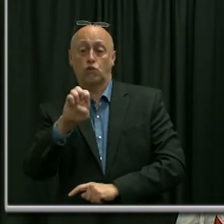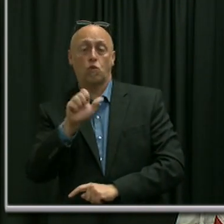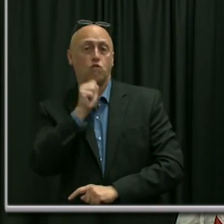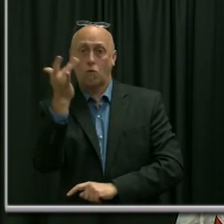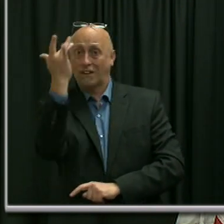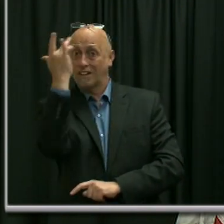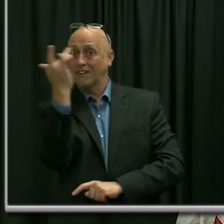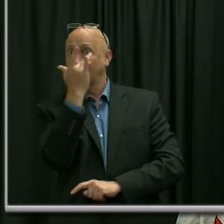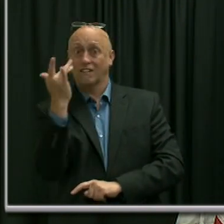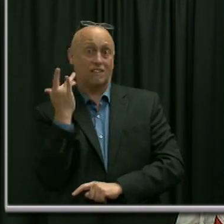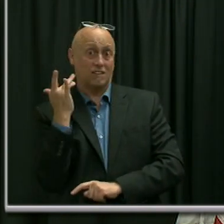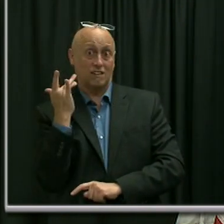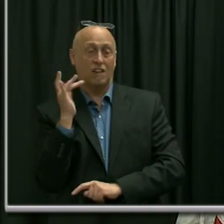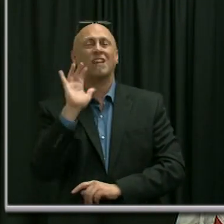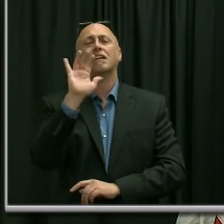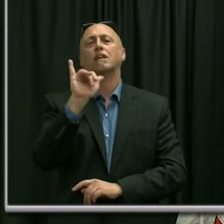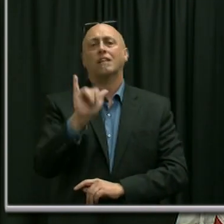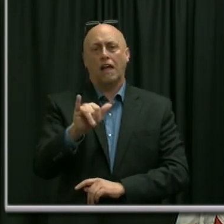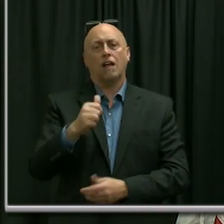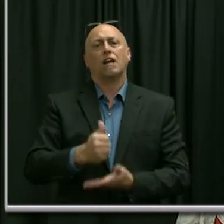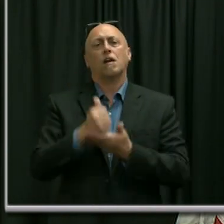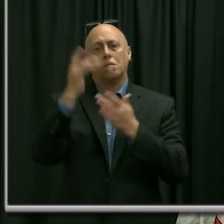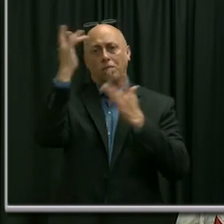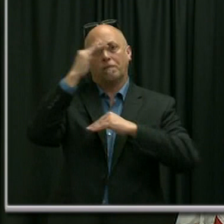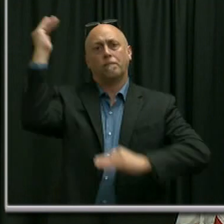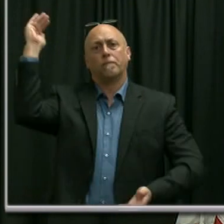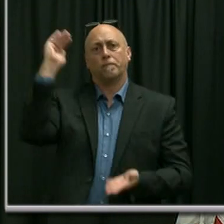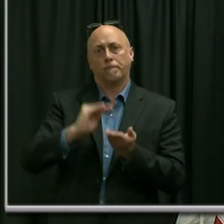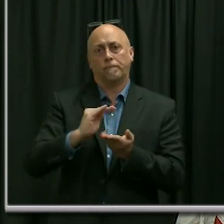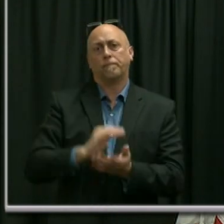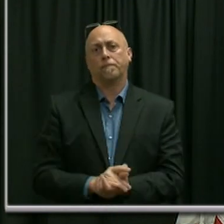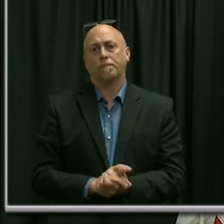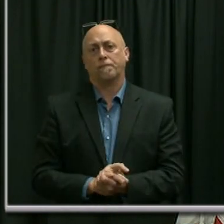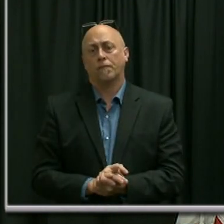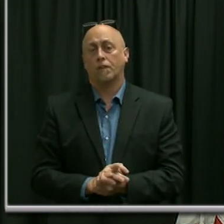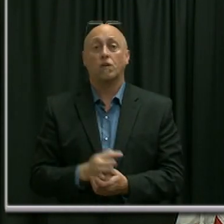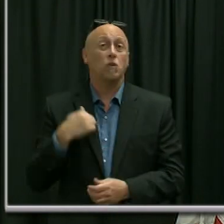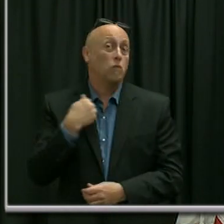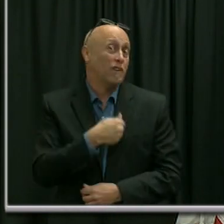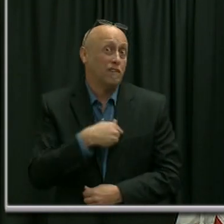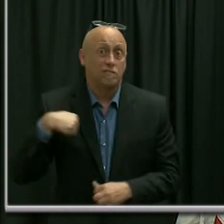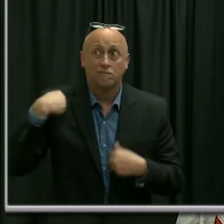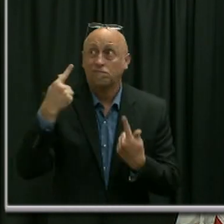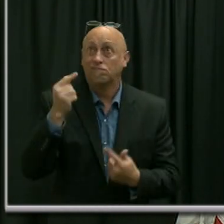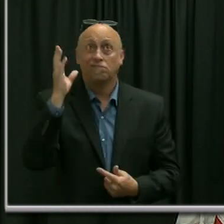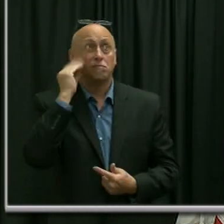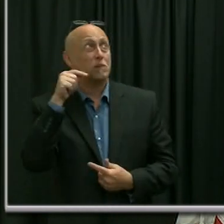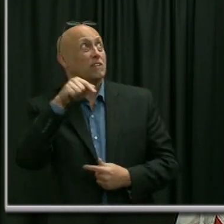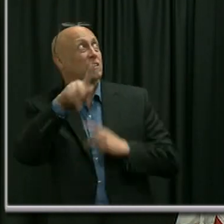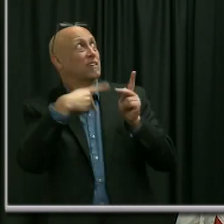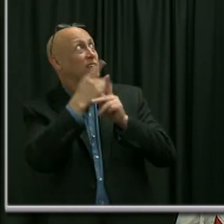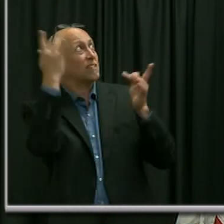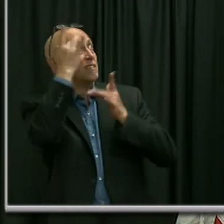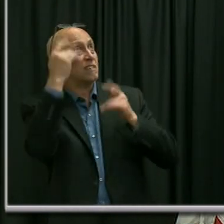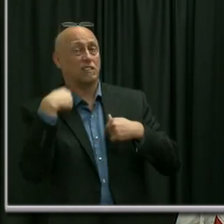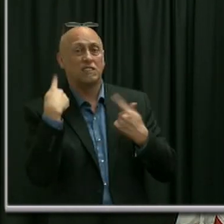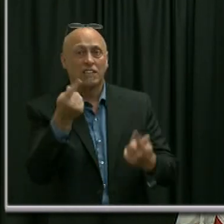TEAS ON WE. CAN LIMIT THE TRANSMISSION OF THE VIRUS. PEOPLE NEED TO UNDERSTAND THAT